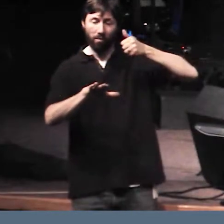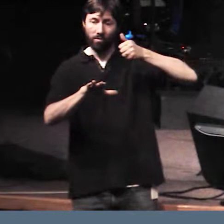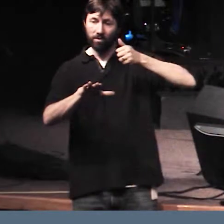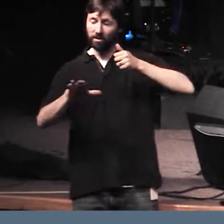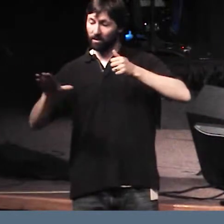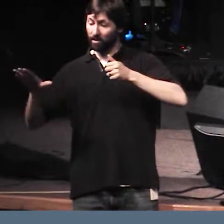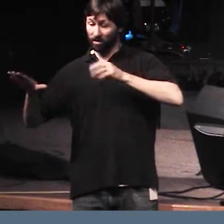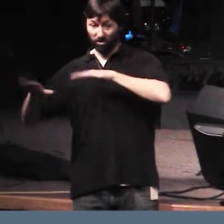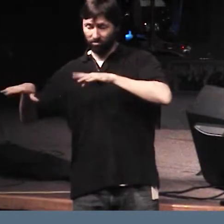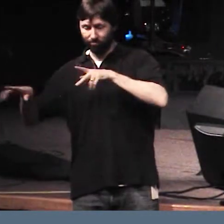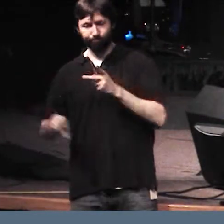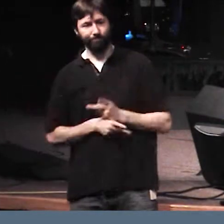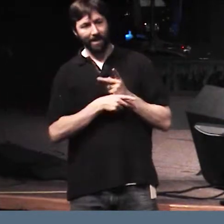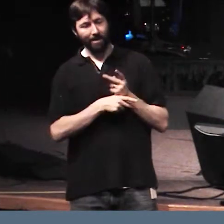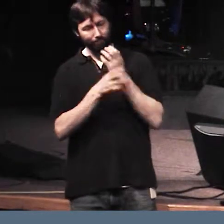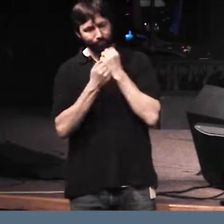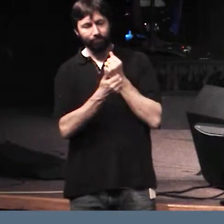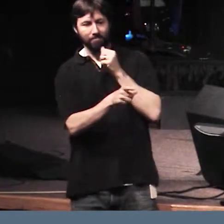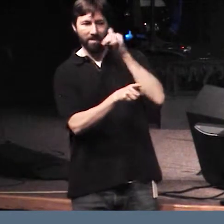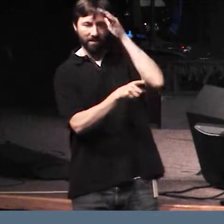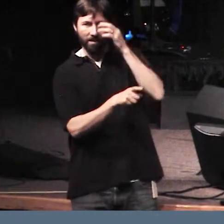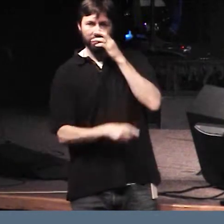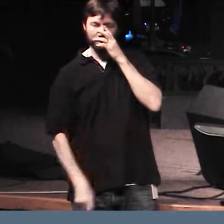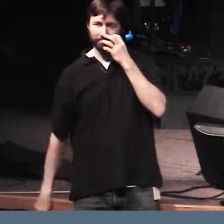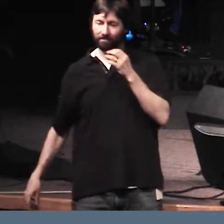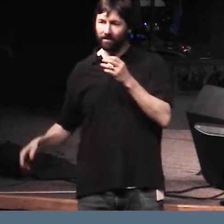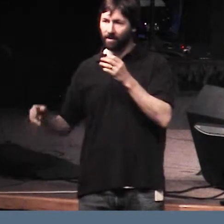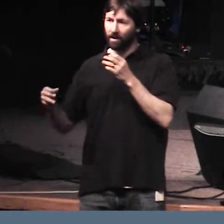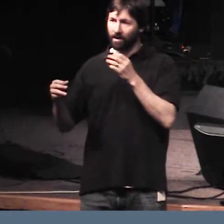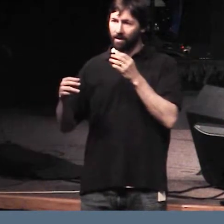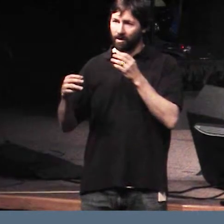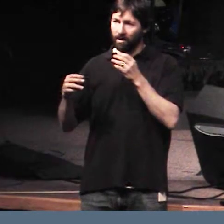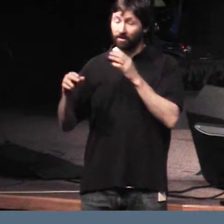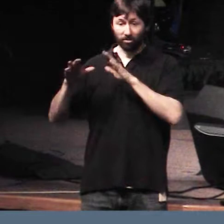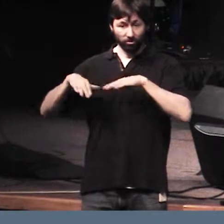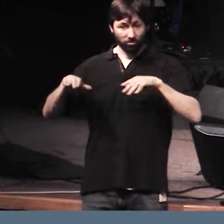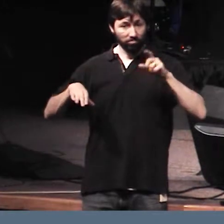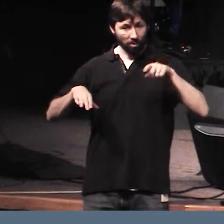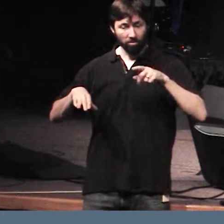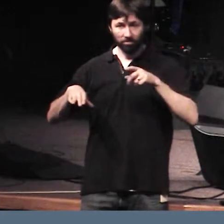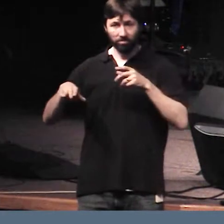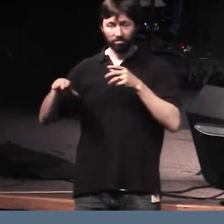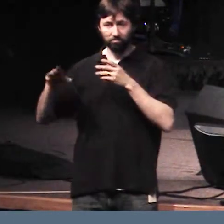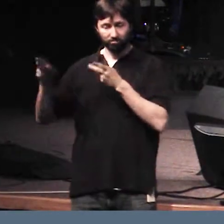part of god's provision was not only I had an inheritance passed down through generations but children were supposed to take care of their parents and the